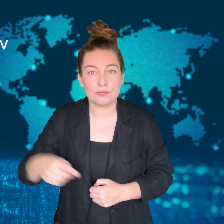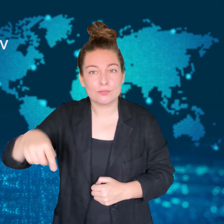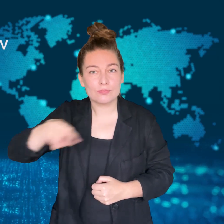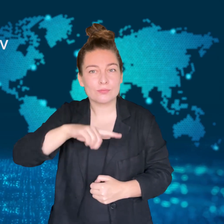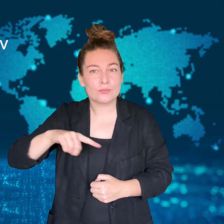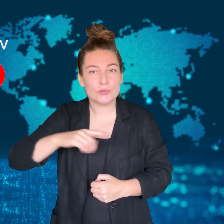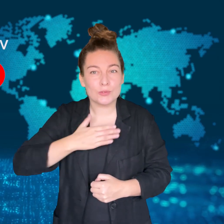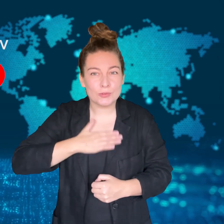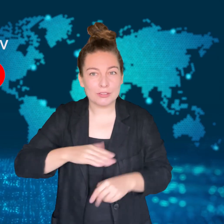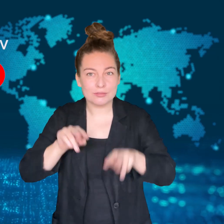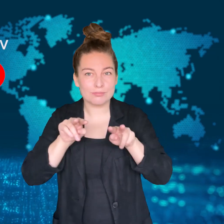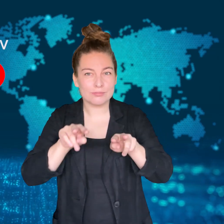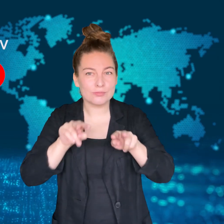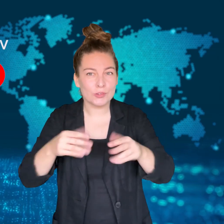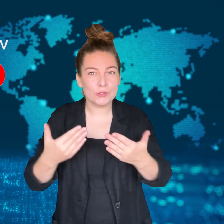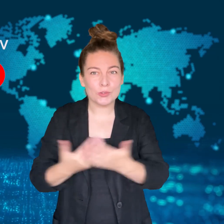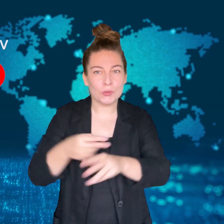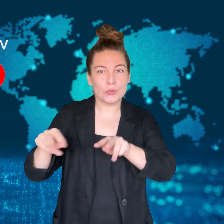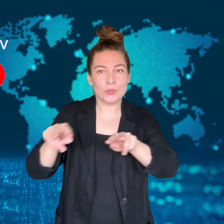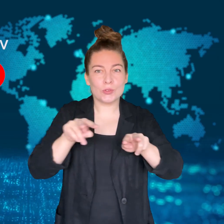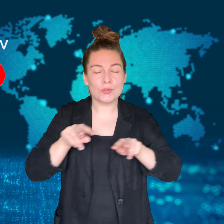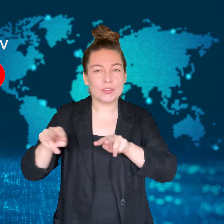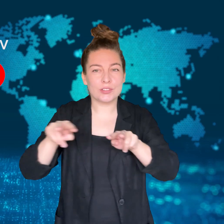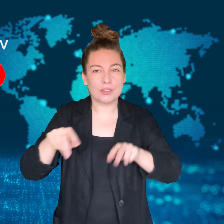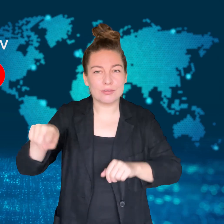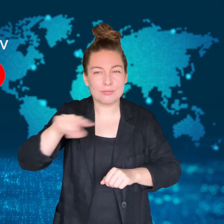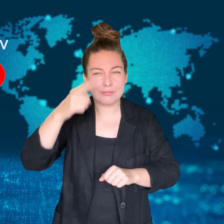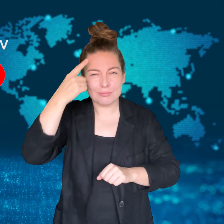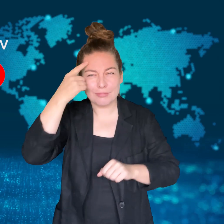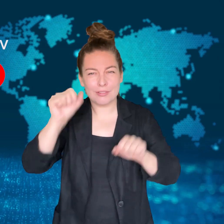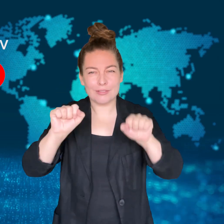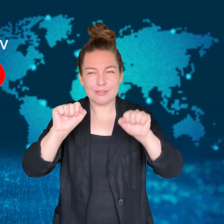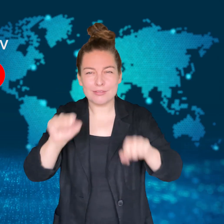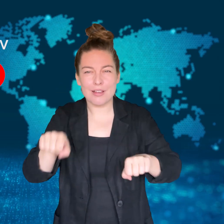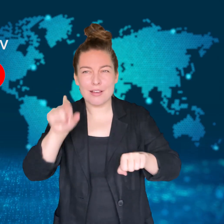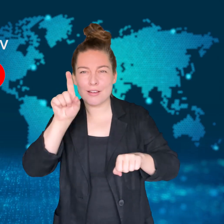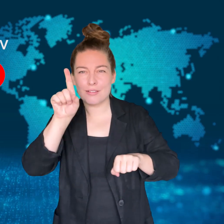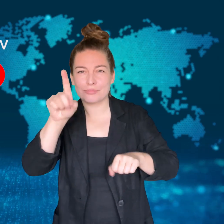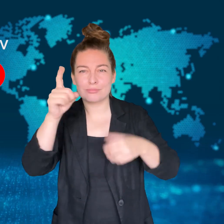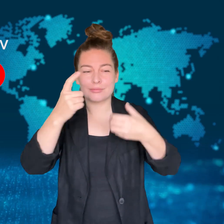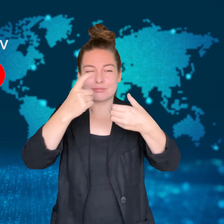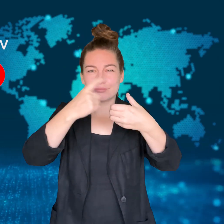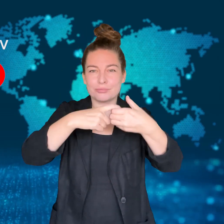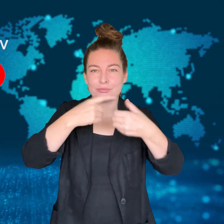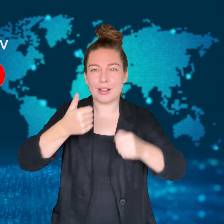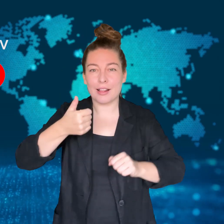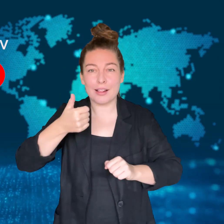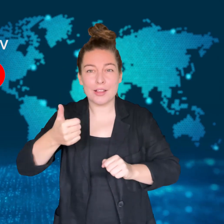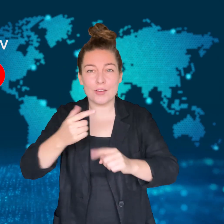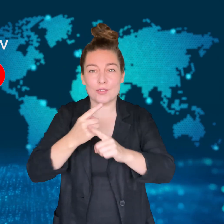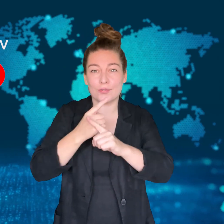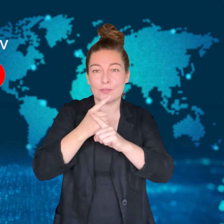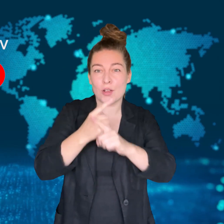Don't forget to subscribe, like, and follow H3 World TV